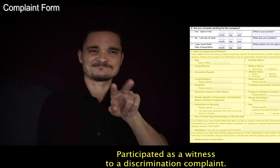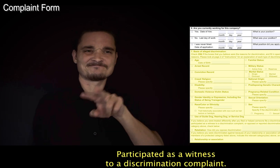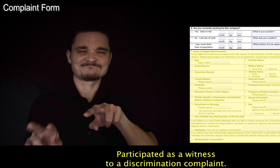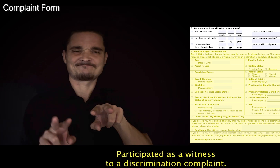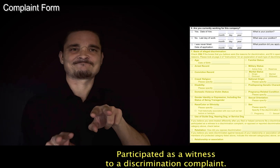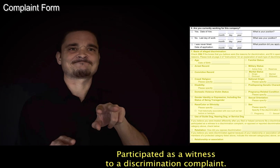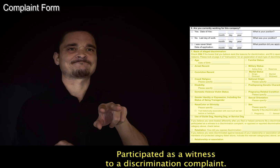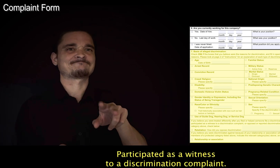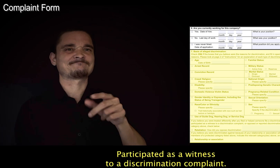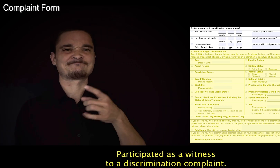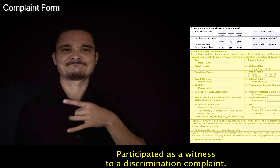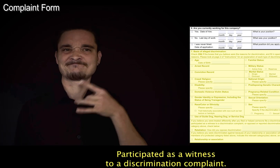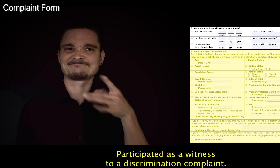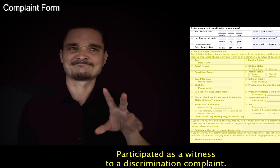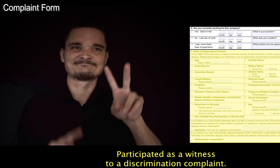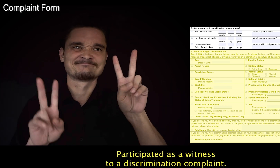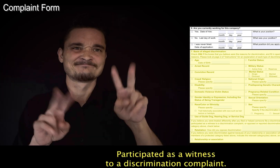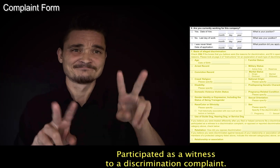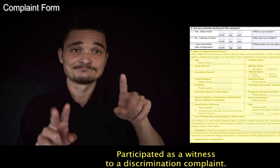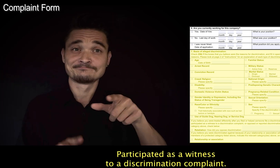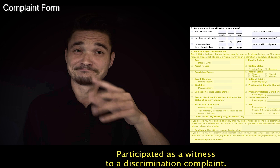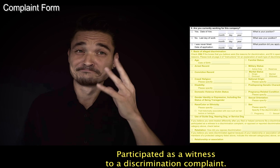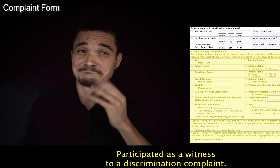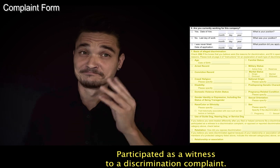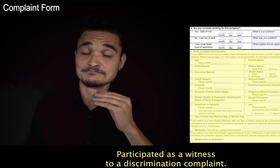Participated as a witness to a discrimination complaint.